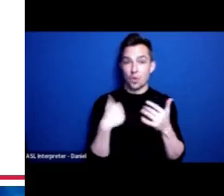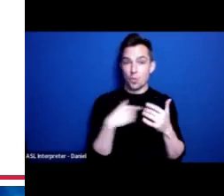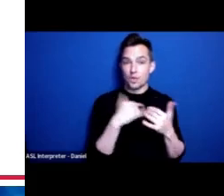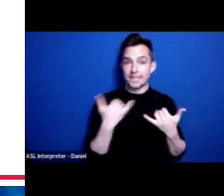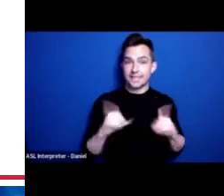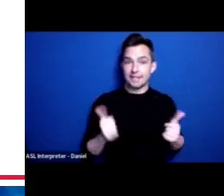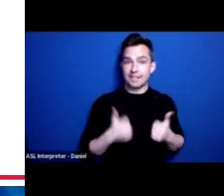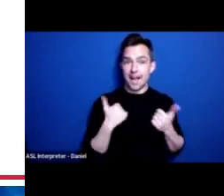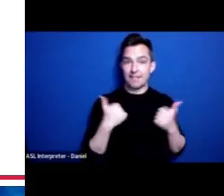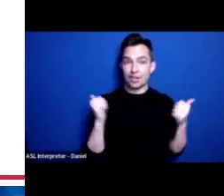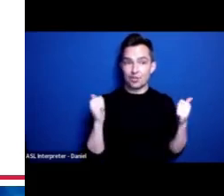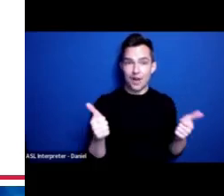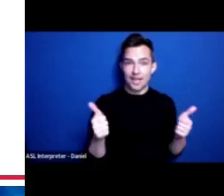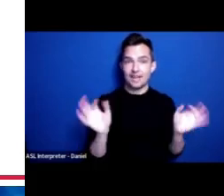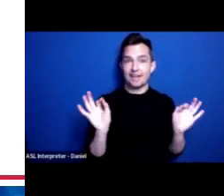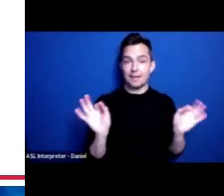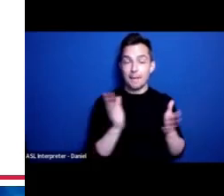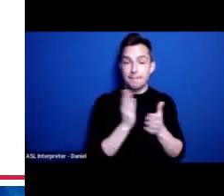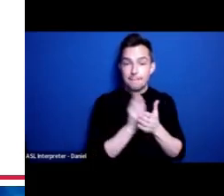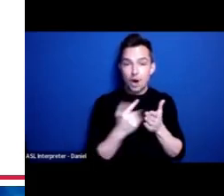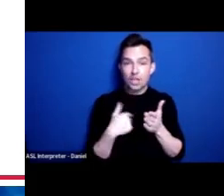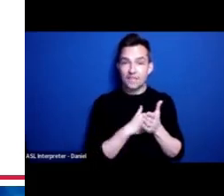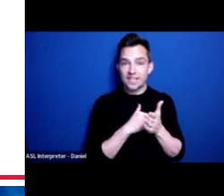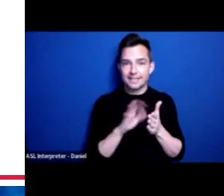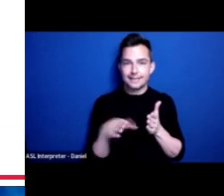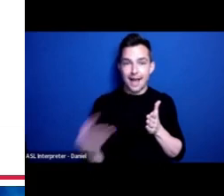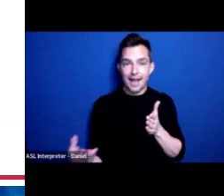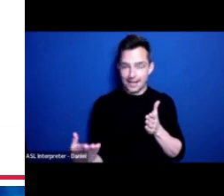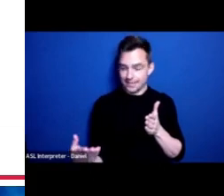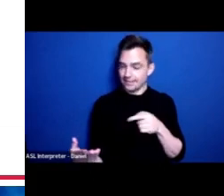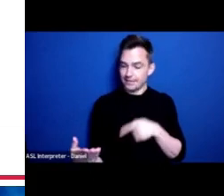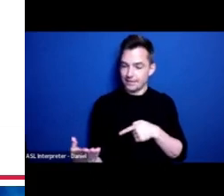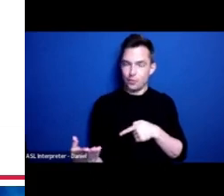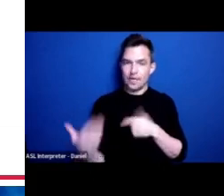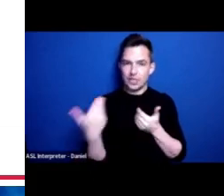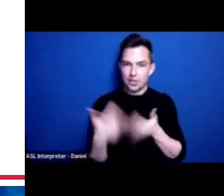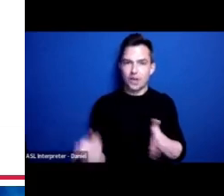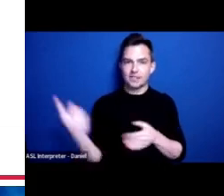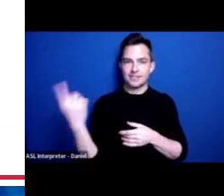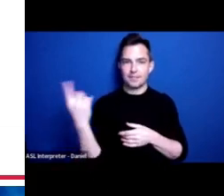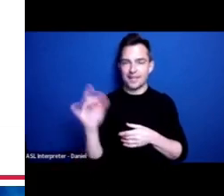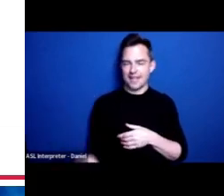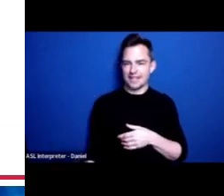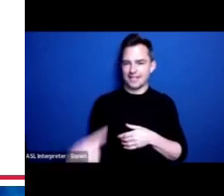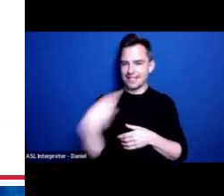And all part of us died, right? We lost something. And that sucks. And I know, for me, that